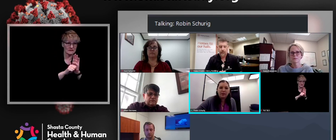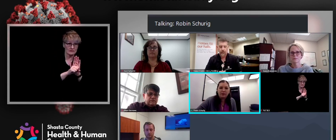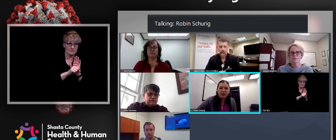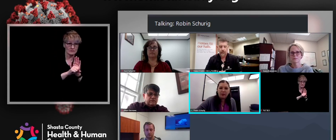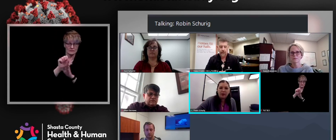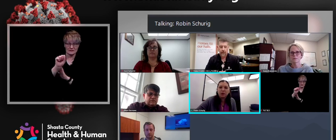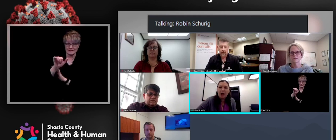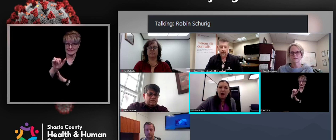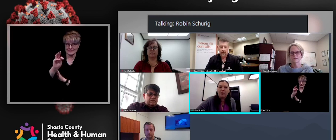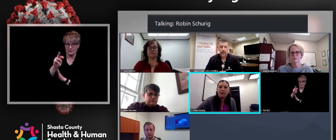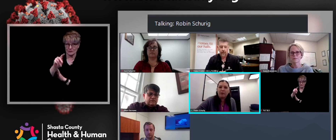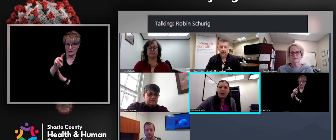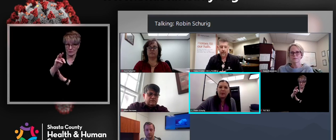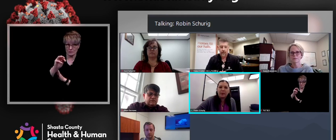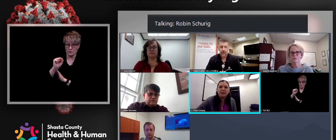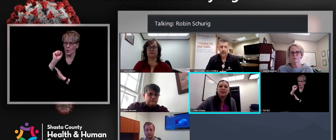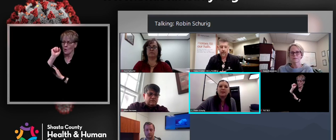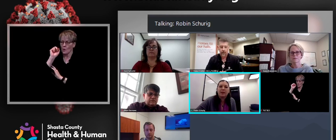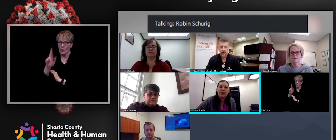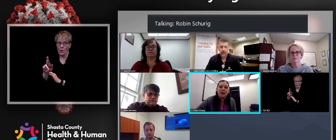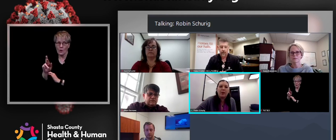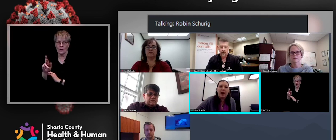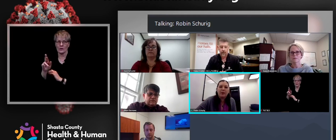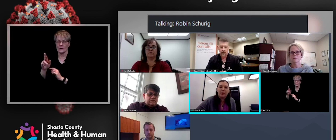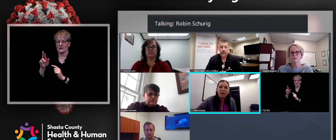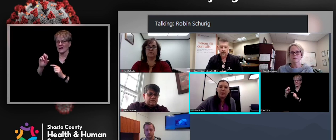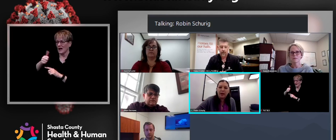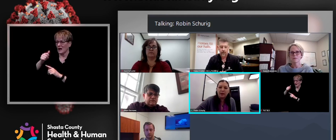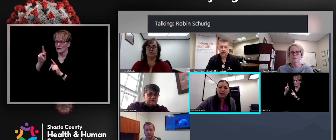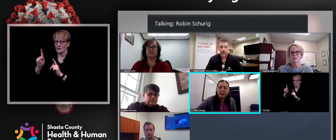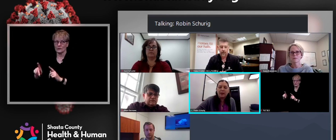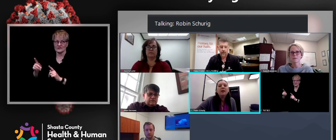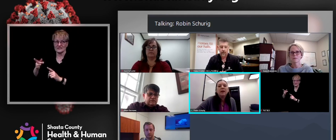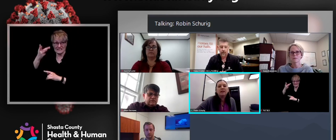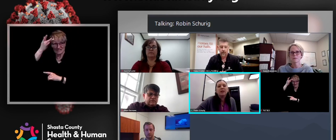either for their job or for other reasons, and they're around other people regularly.